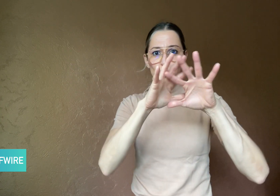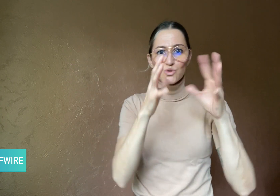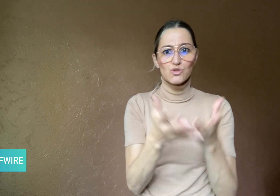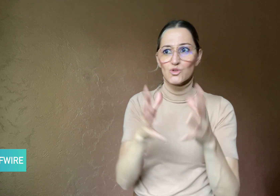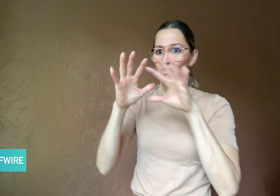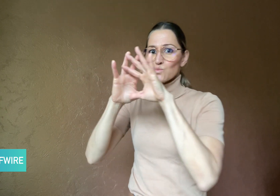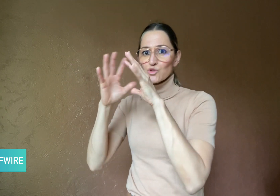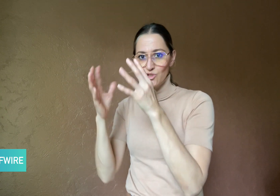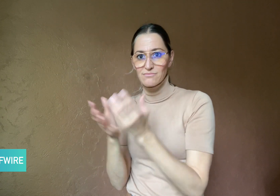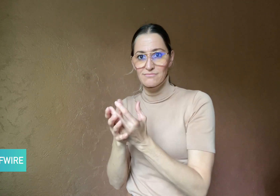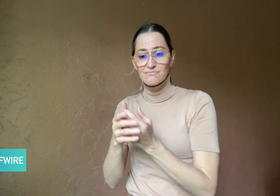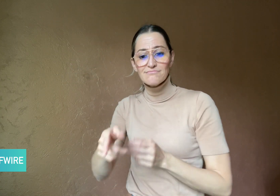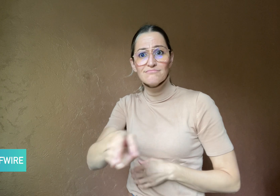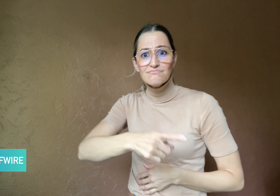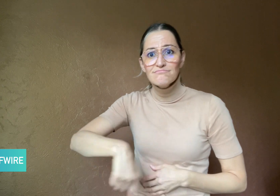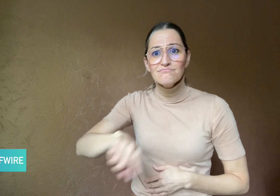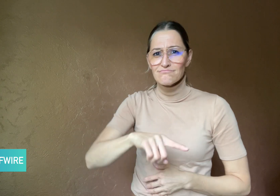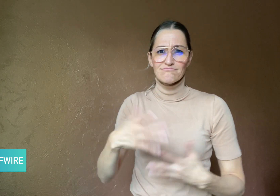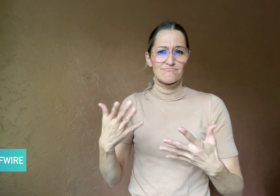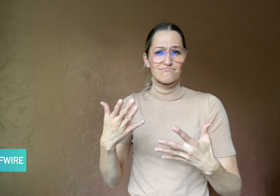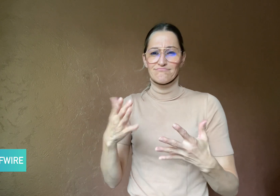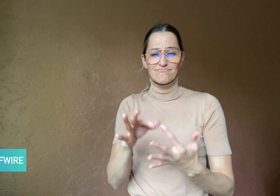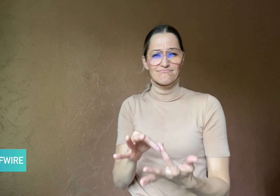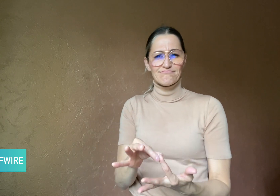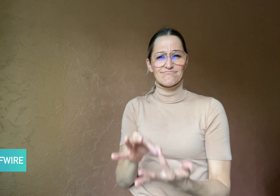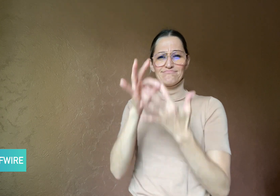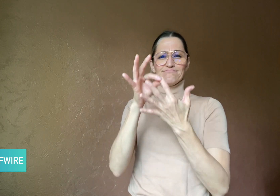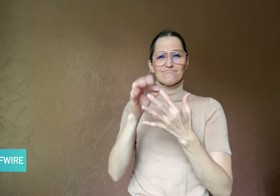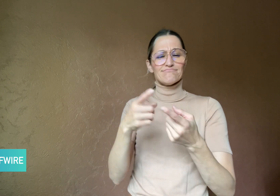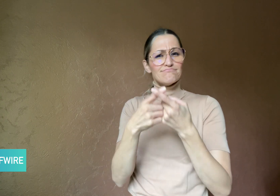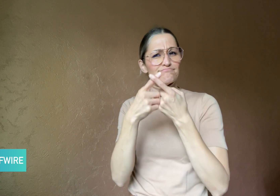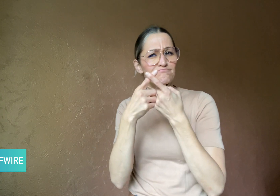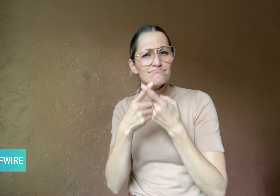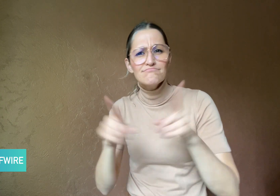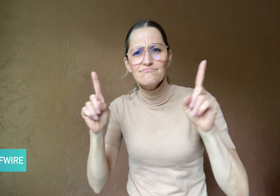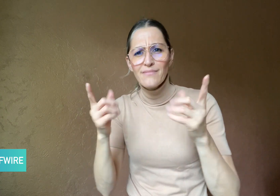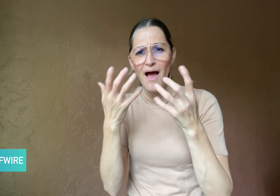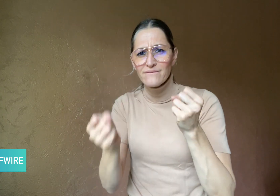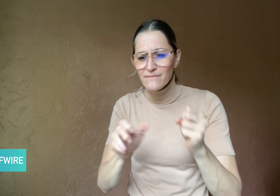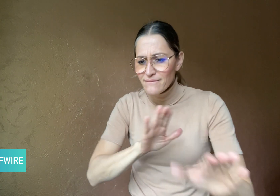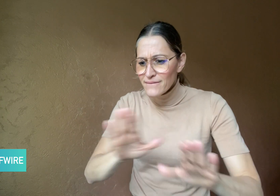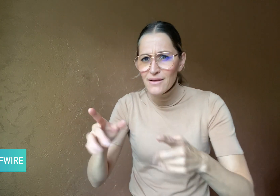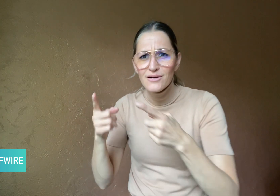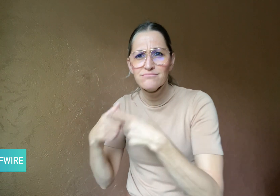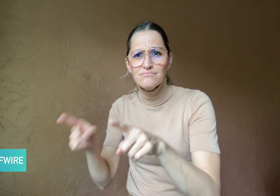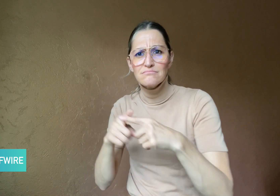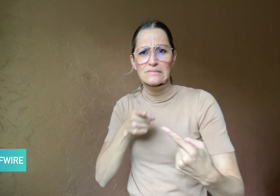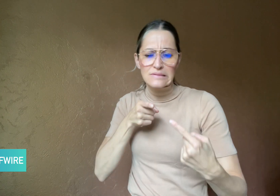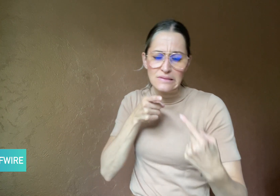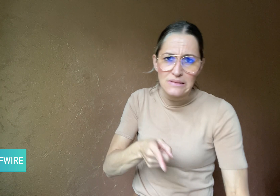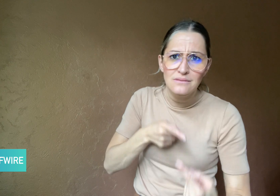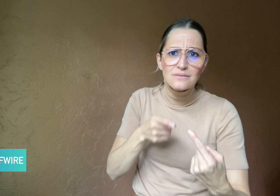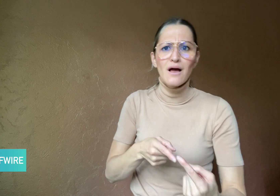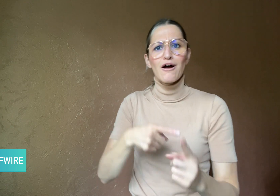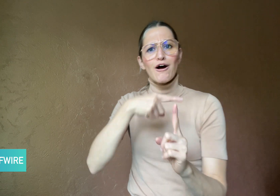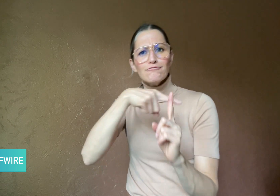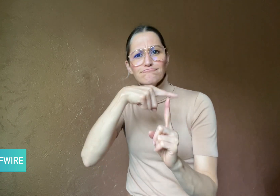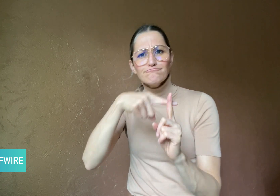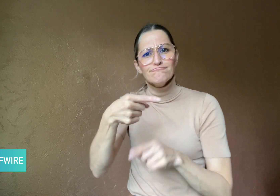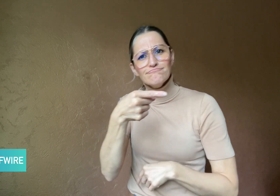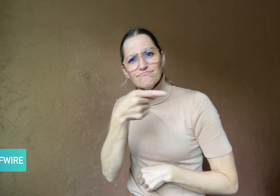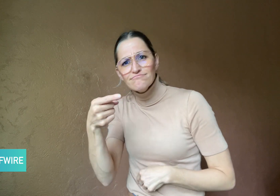they face their own unique struggles and blessings.